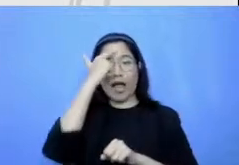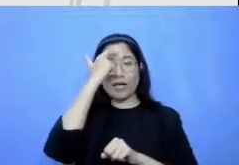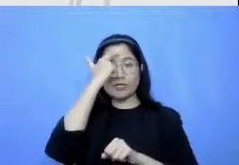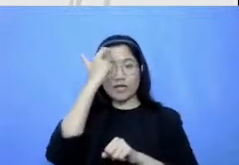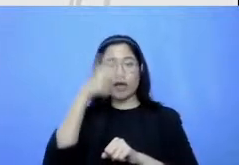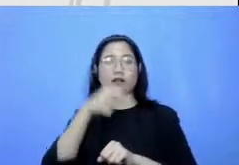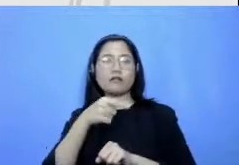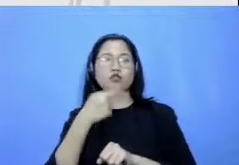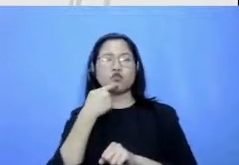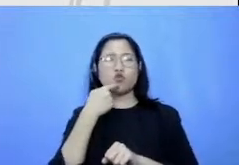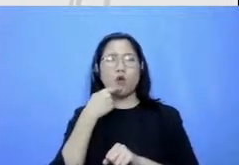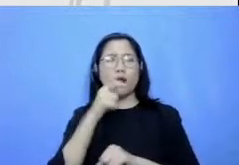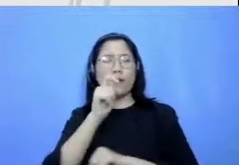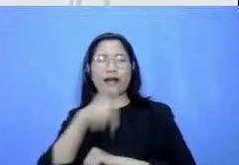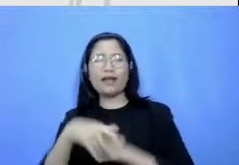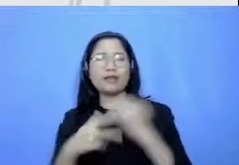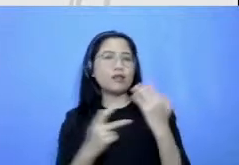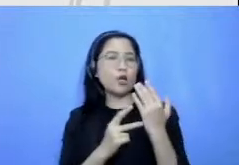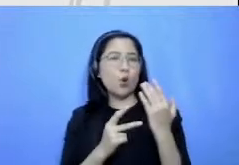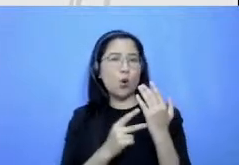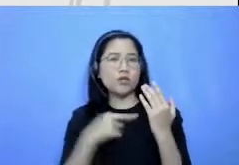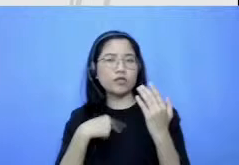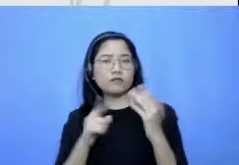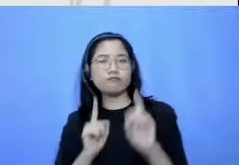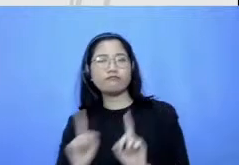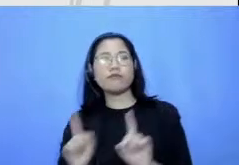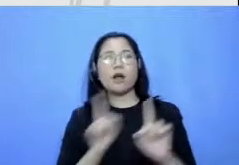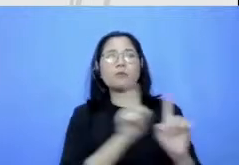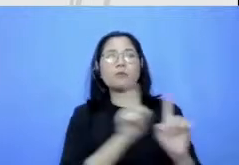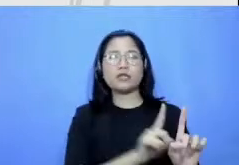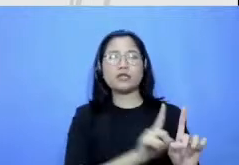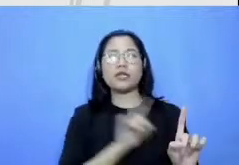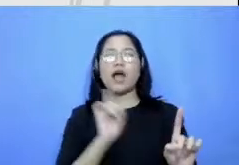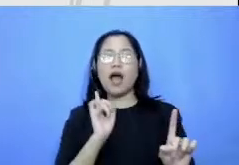using technology in learning we also accompany leaders to make